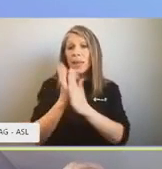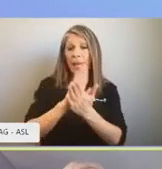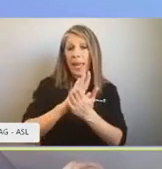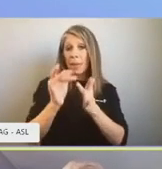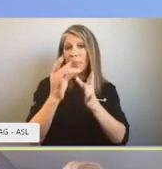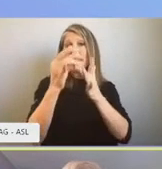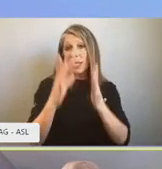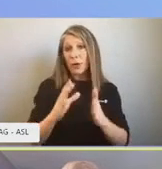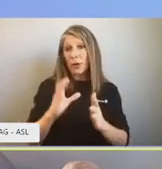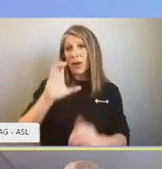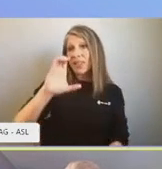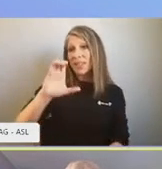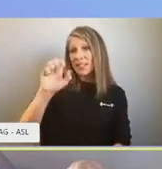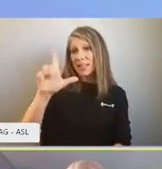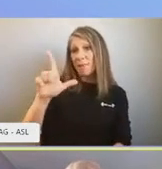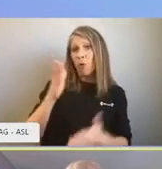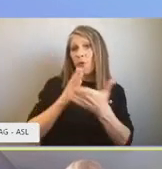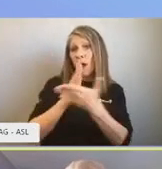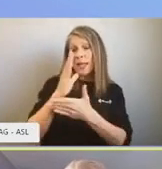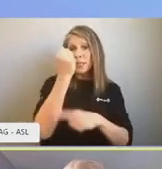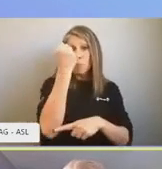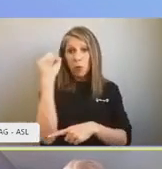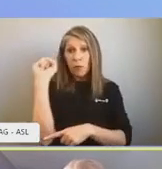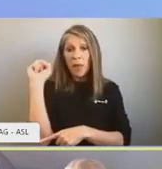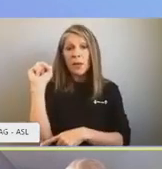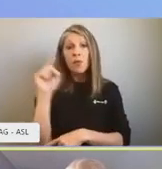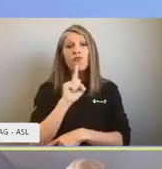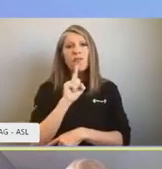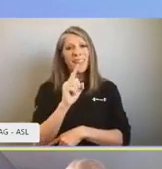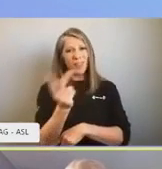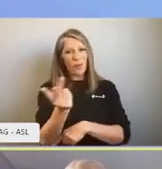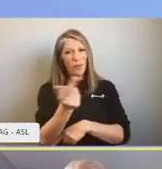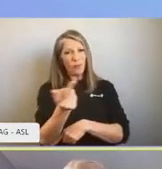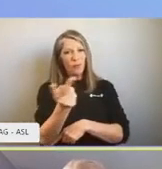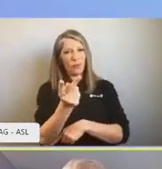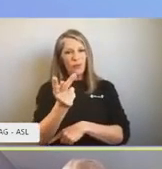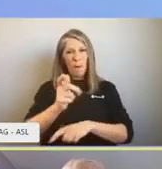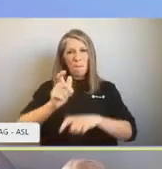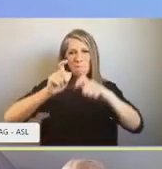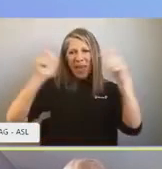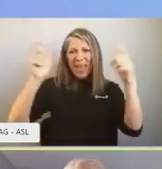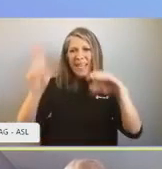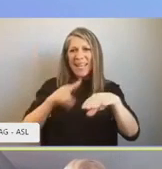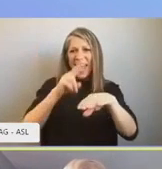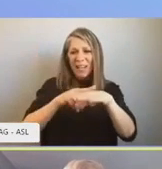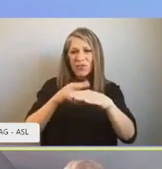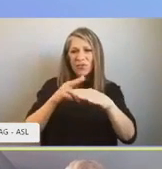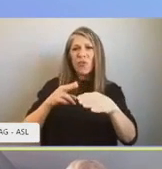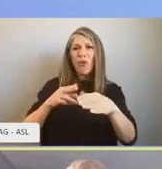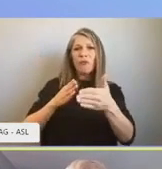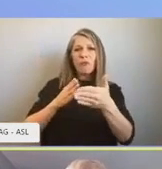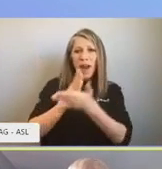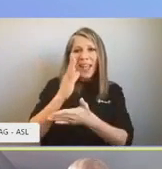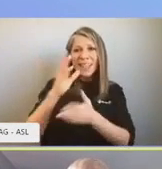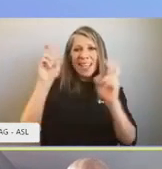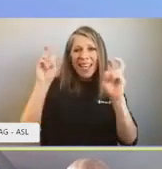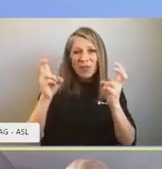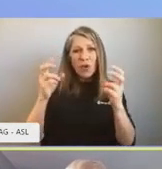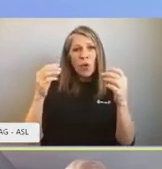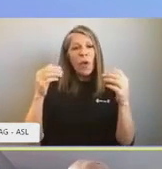man to be admitted to and graduate from the university of Mississippi and went on to be a major leader in the civil rights movement. It struck me